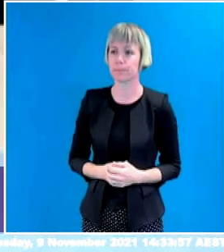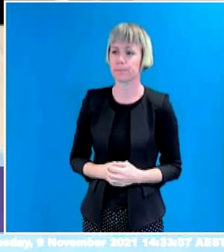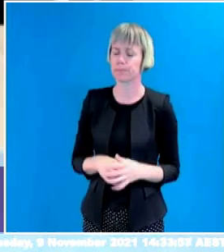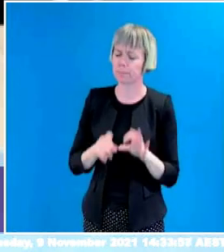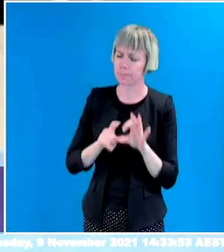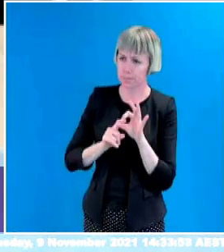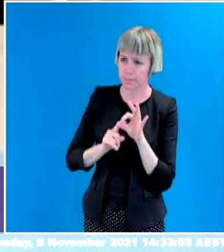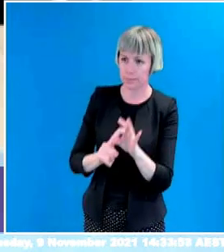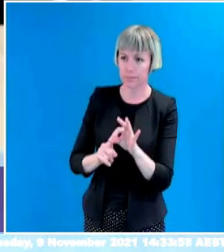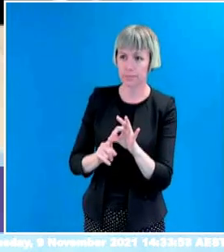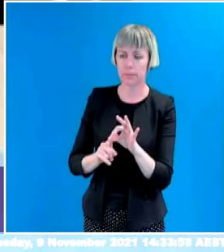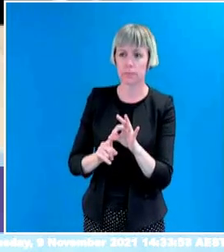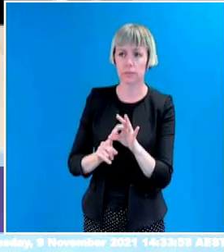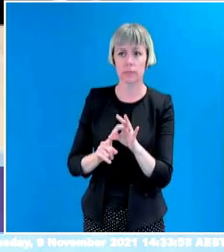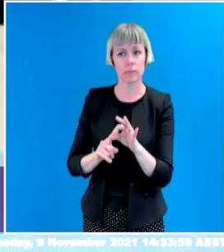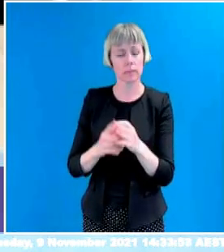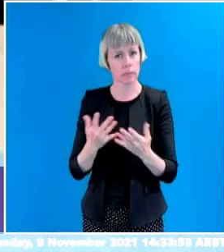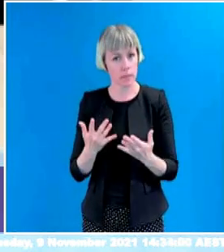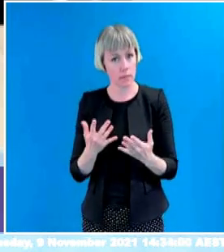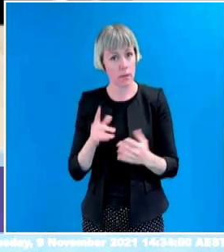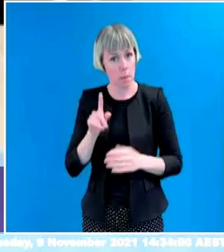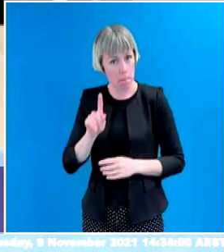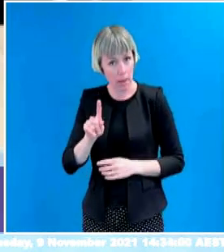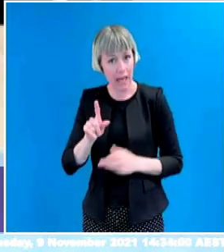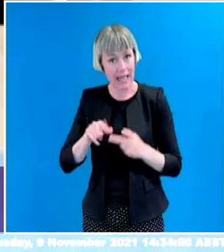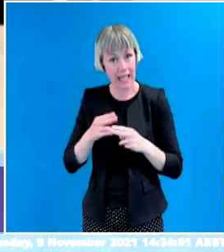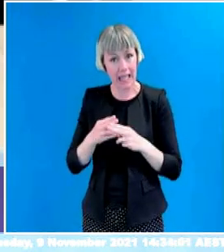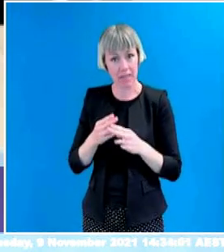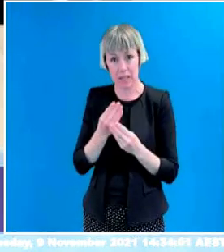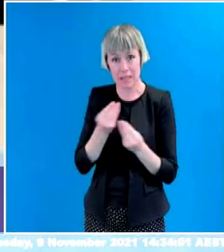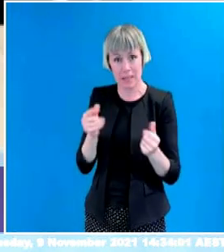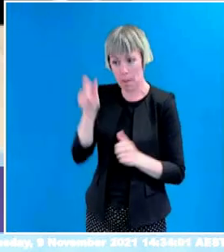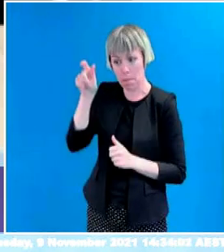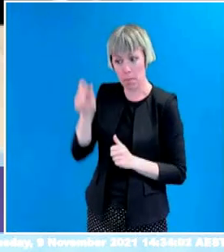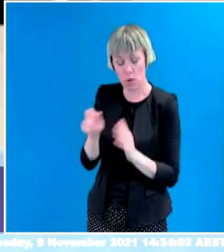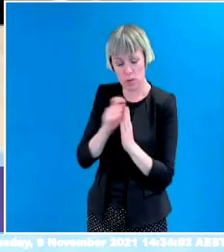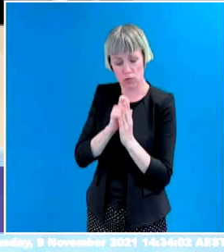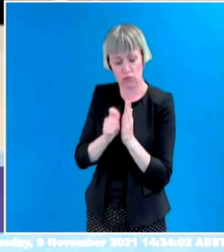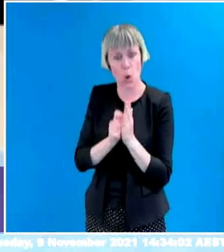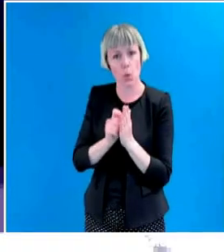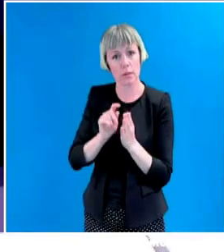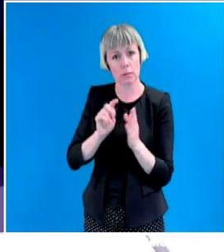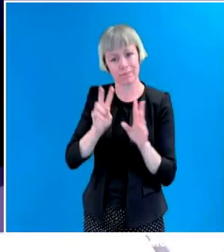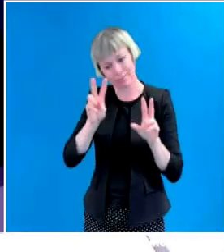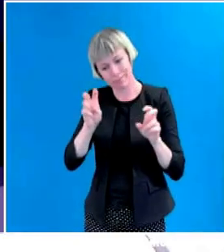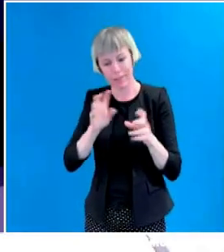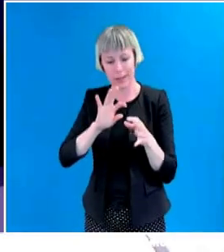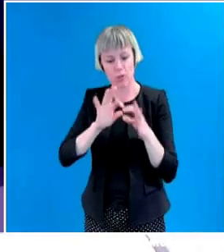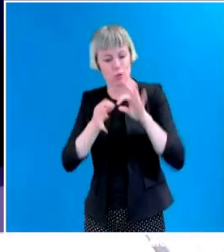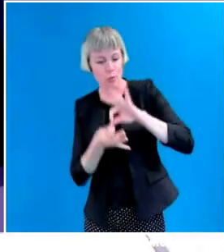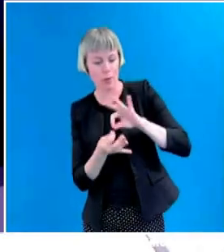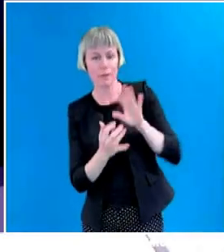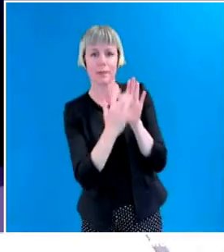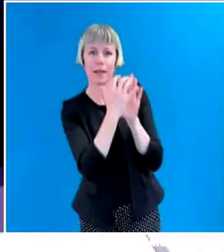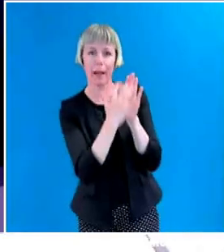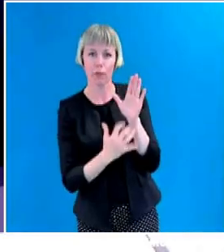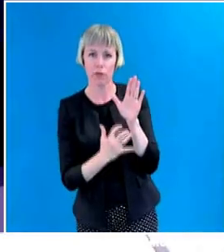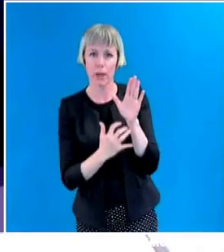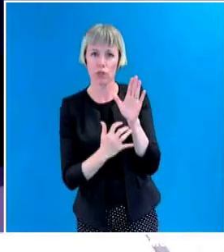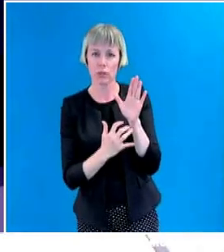to be an interpretive declaration, there needs to be advice that the